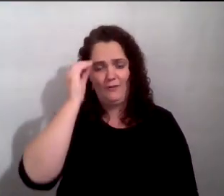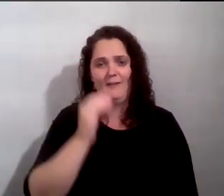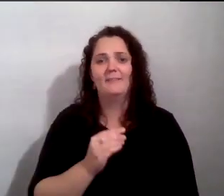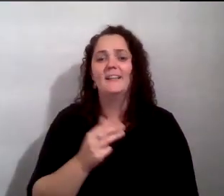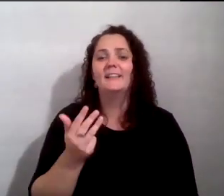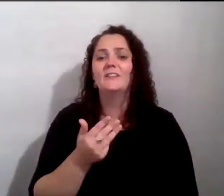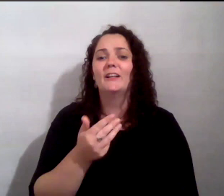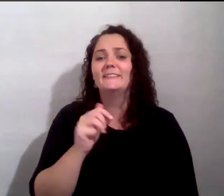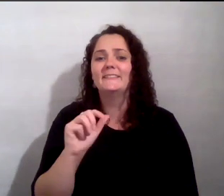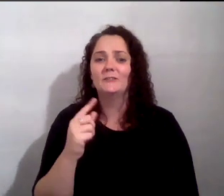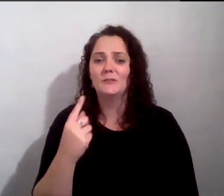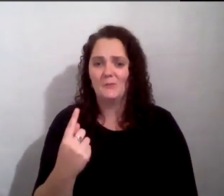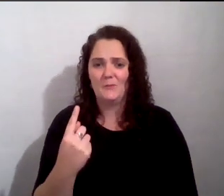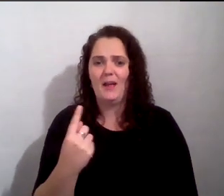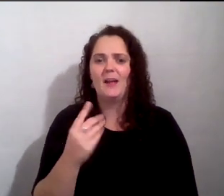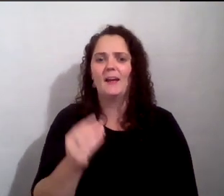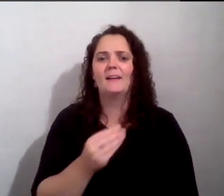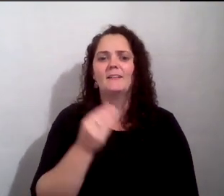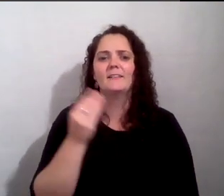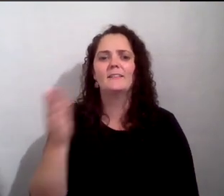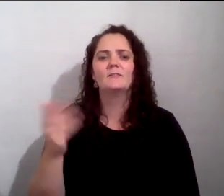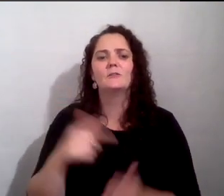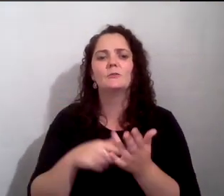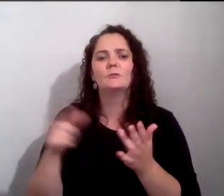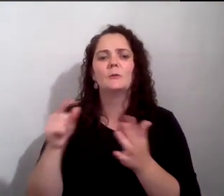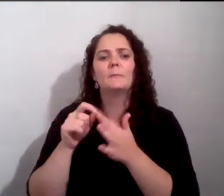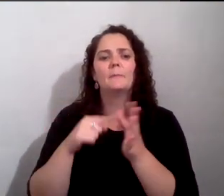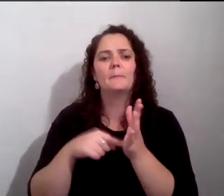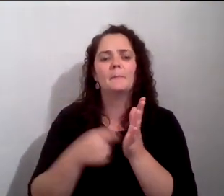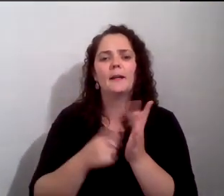South Wales in 1974. It had hung above Patrick White's